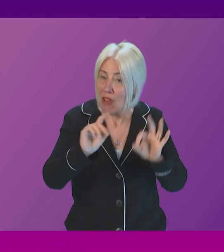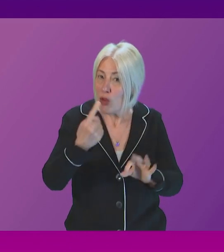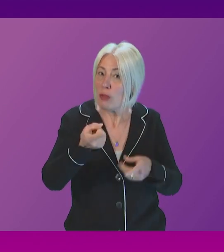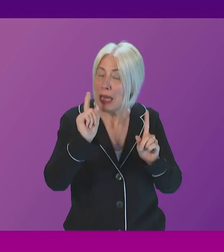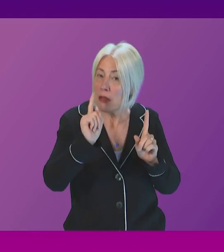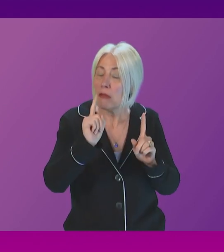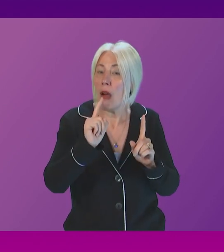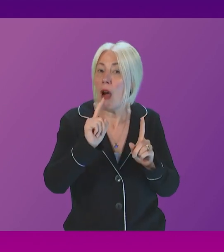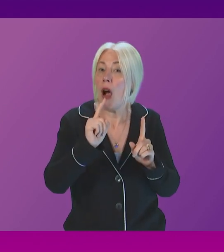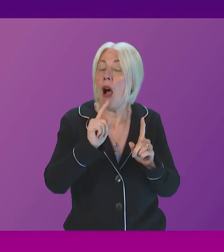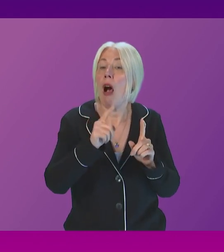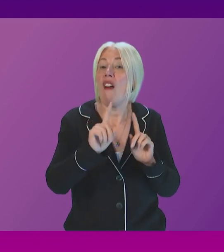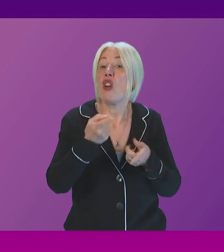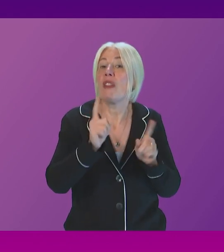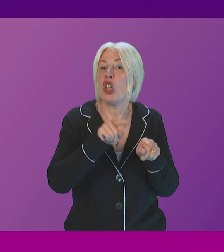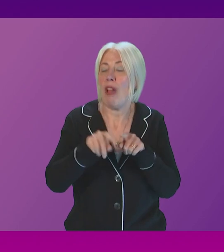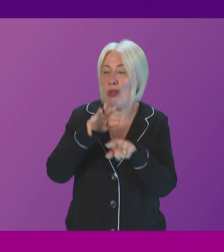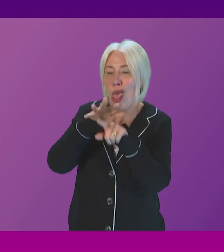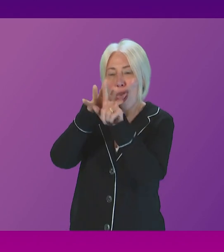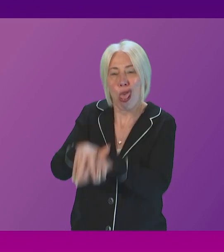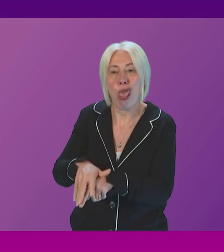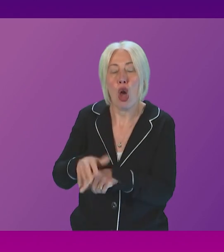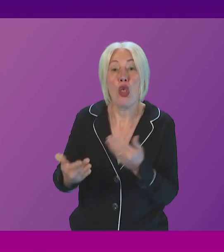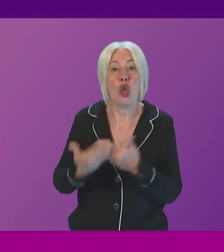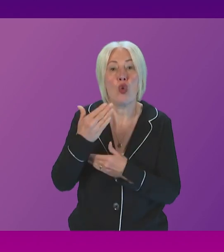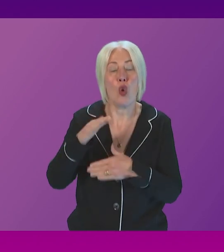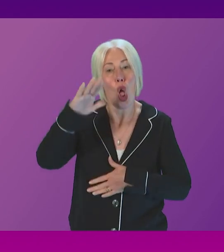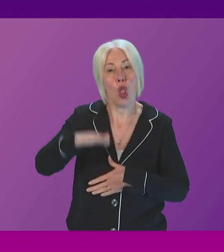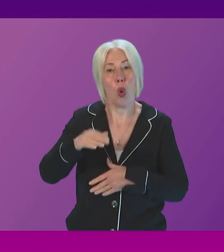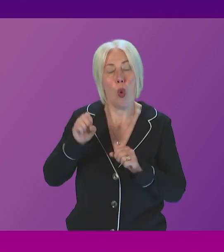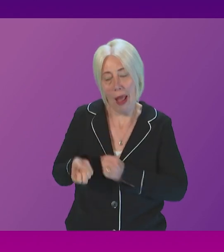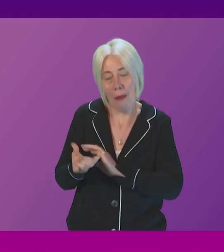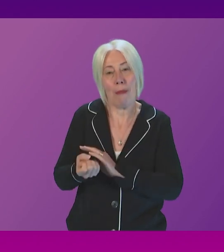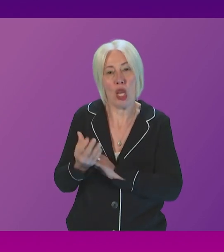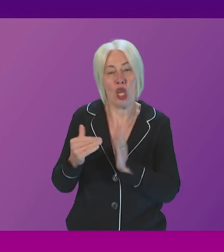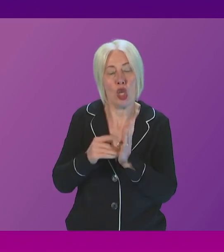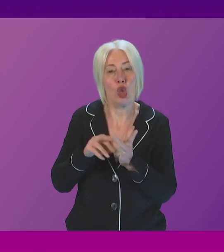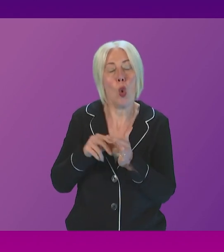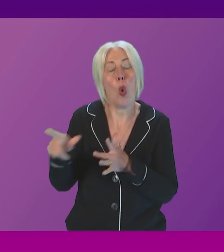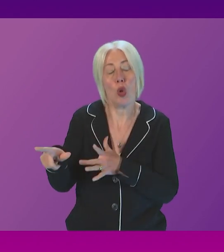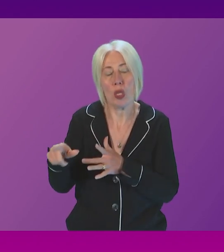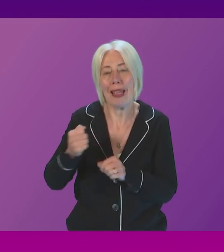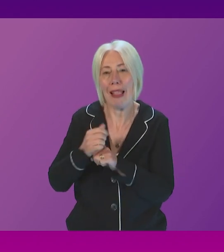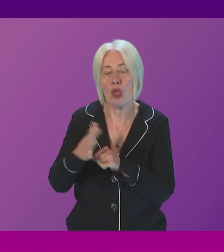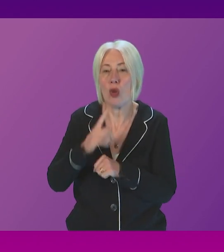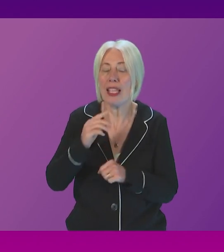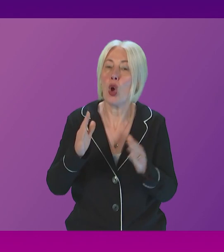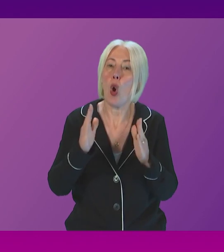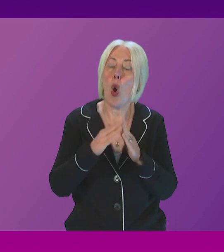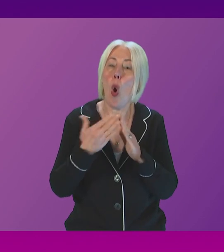Douglas Ross attempted to discredit the new low-emission zone in Glasgow. He stated: “Homeless Project Scotland was refused an exemption to use a